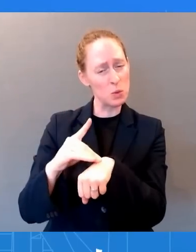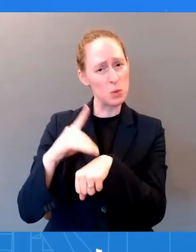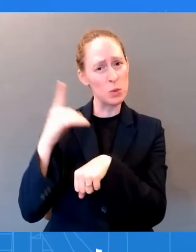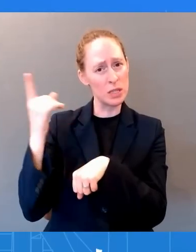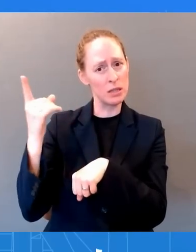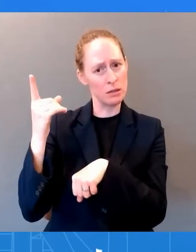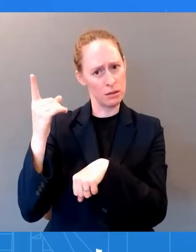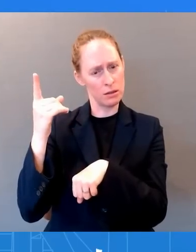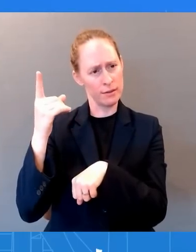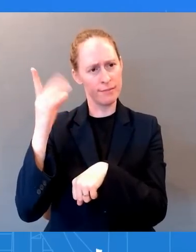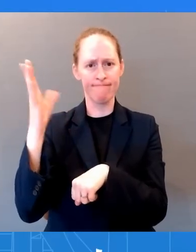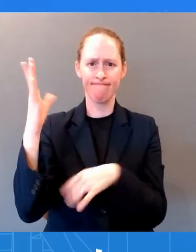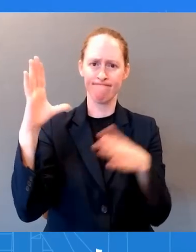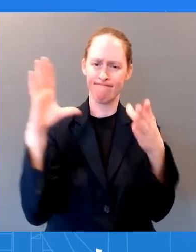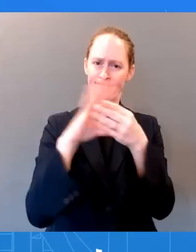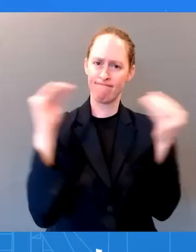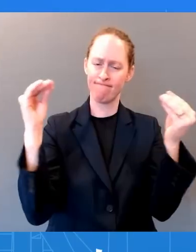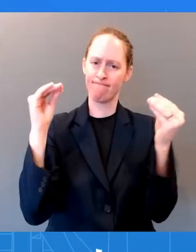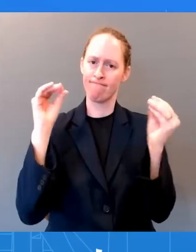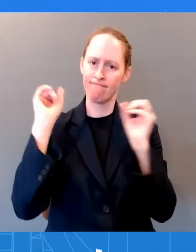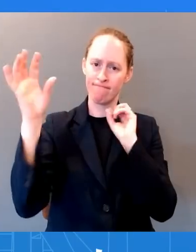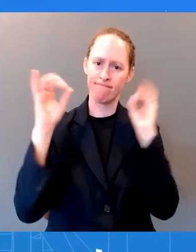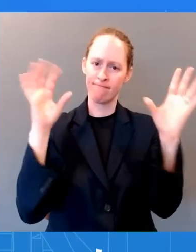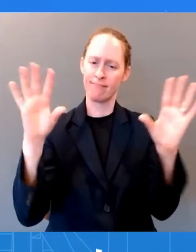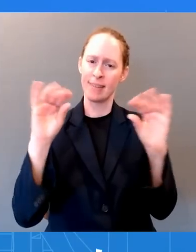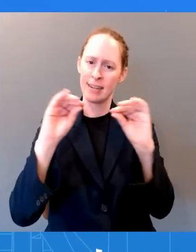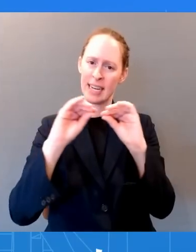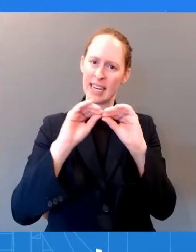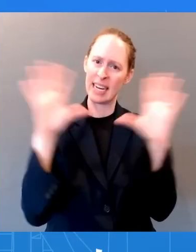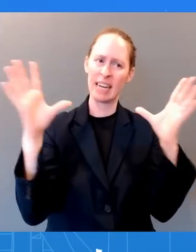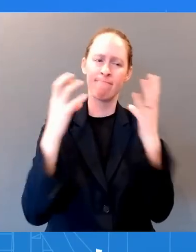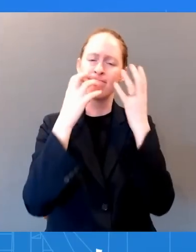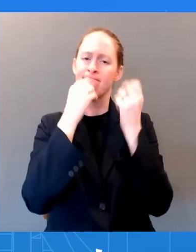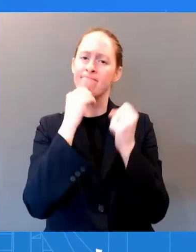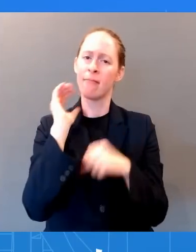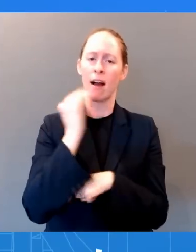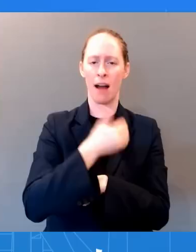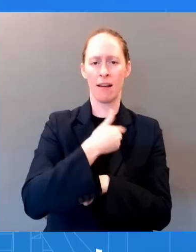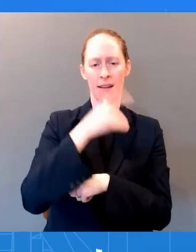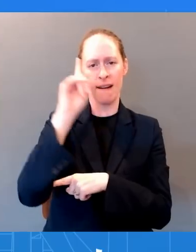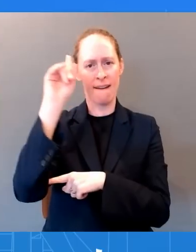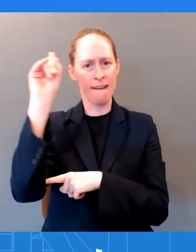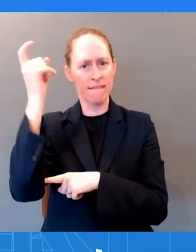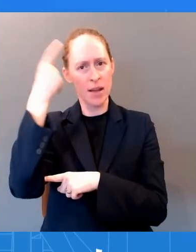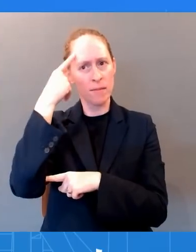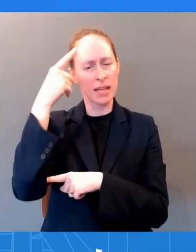when it comes to democracy, when speaking about democracy. And that's what you're going to continue to hear from this President.